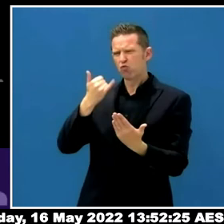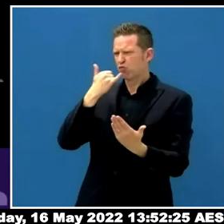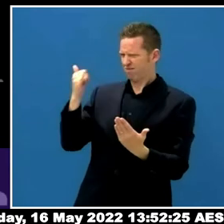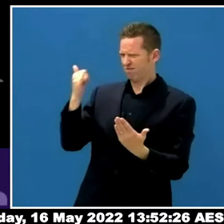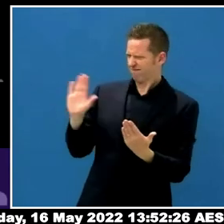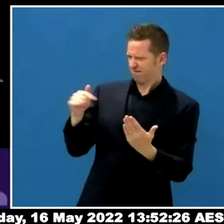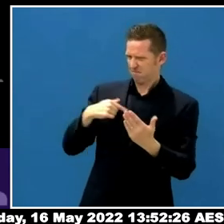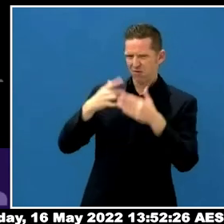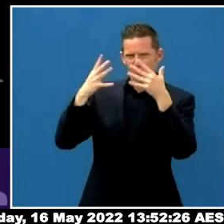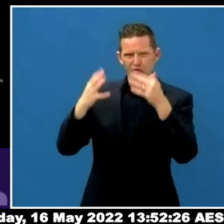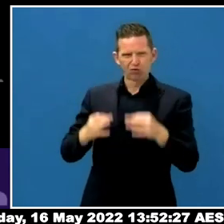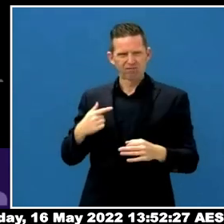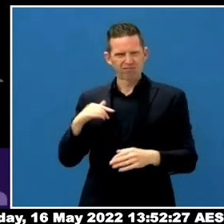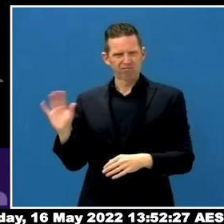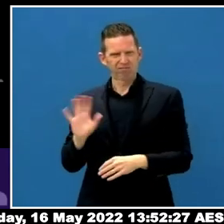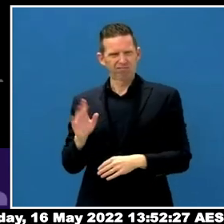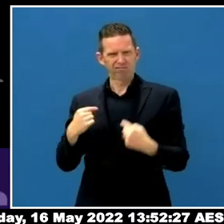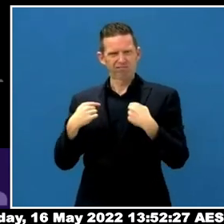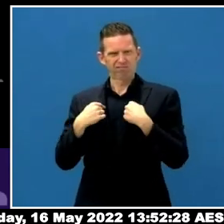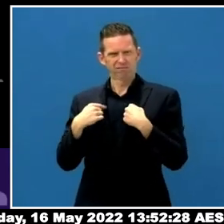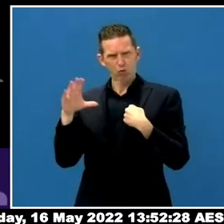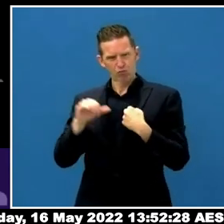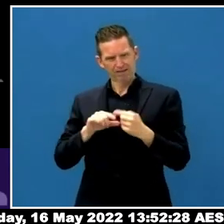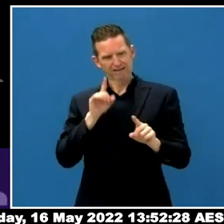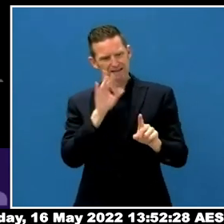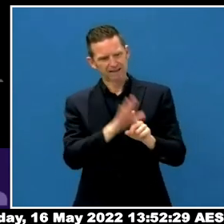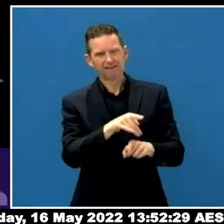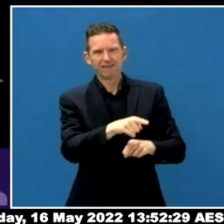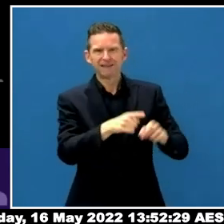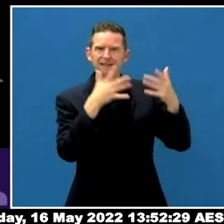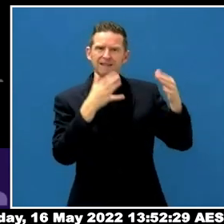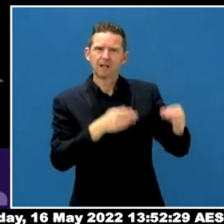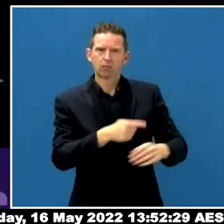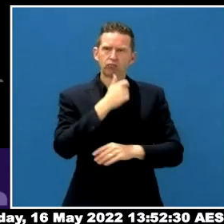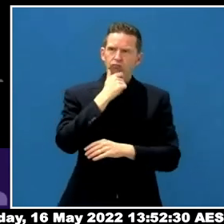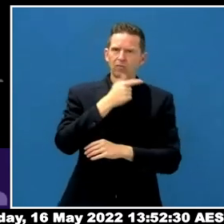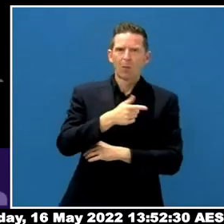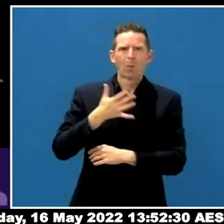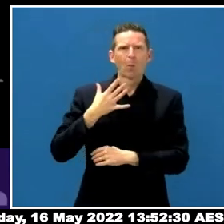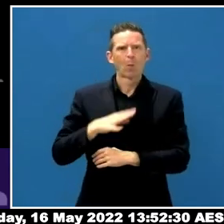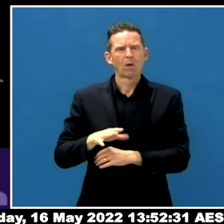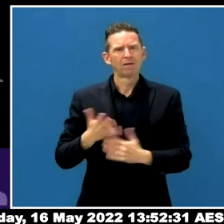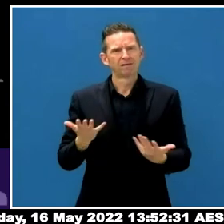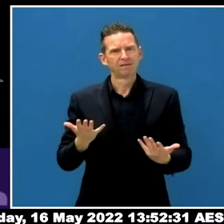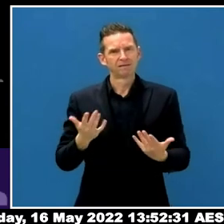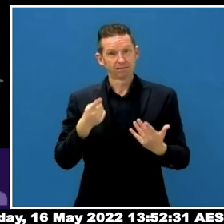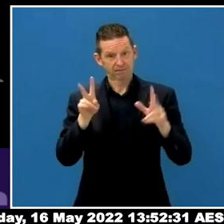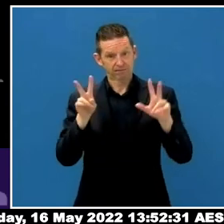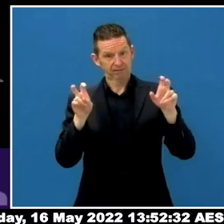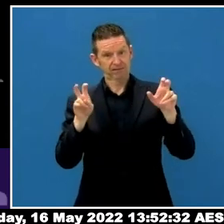It should be up to him to choose. This is about choice and control. I should not be controlling him.